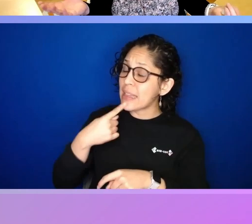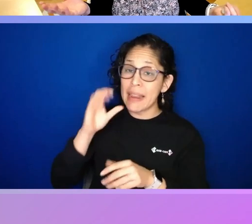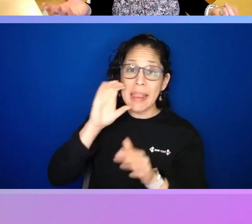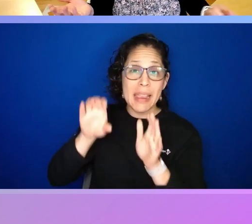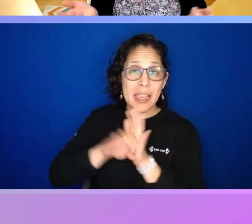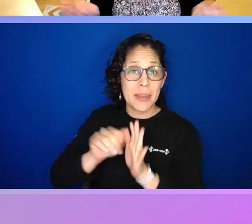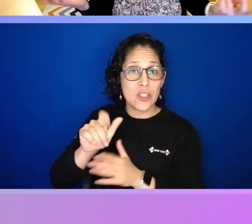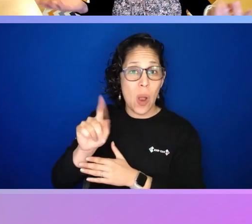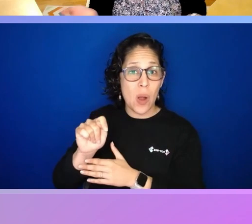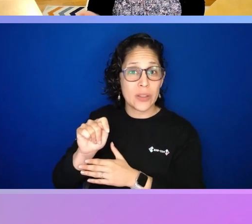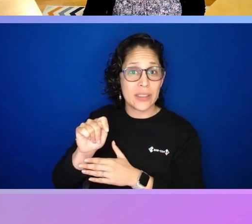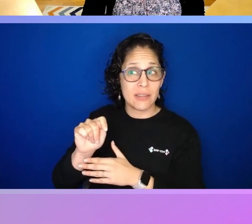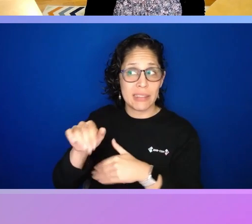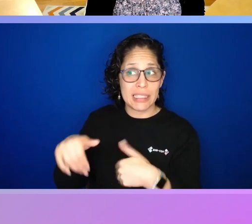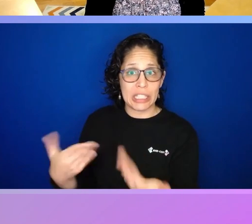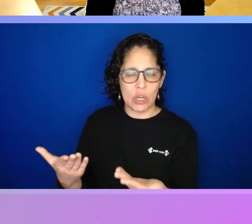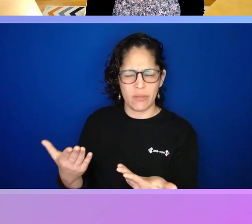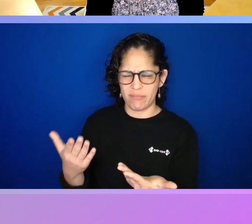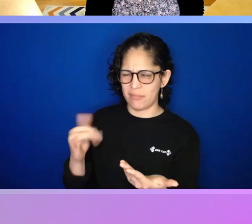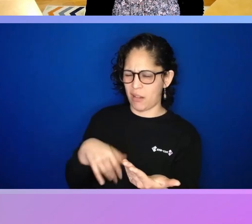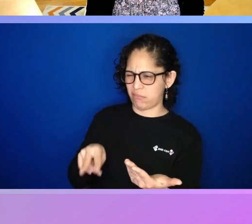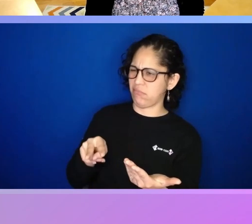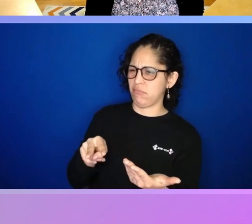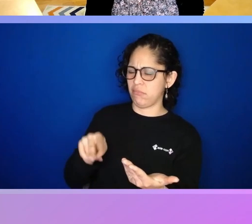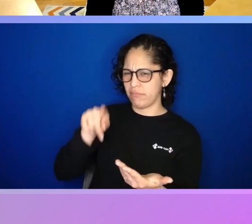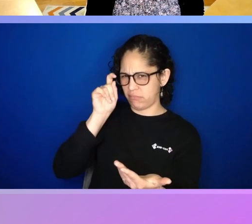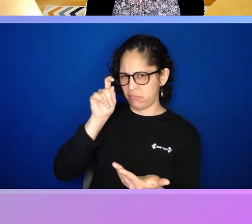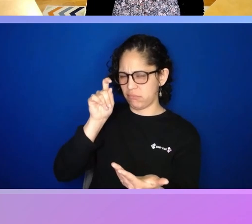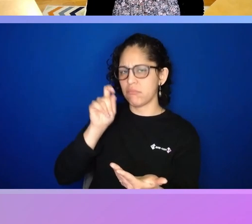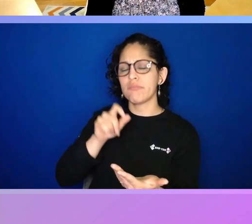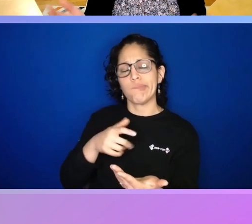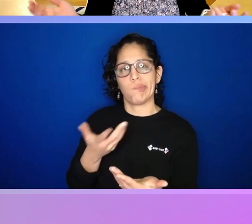instance. Another thing I'm demoing here is this concept of group. In my case, the demo